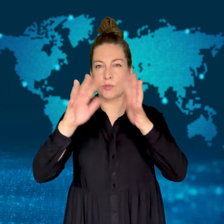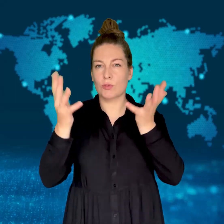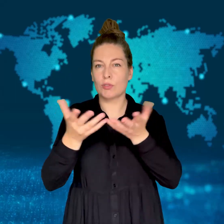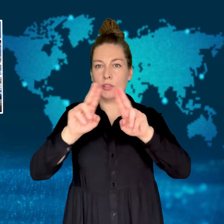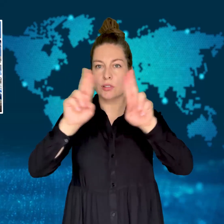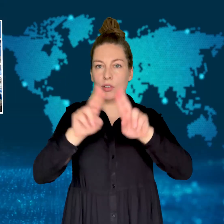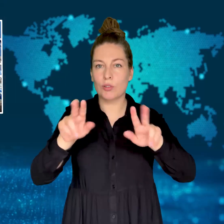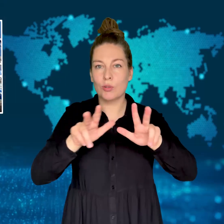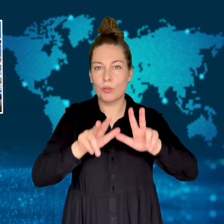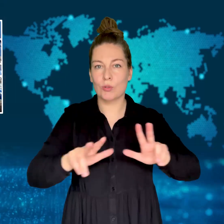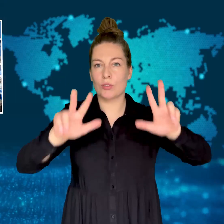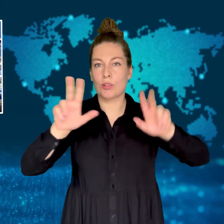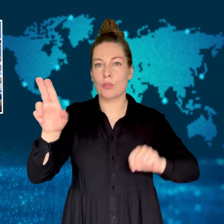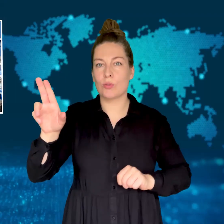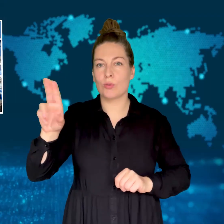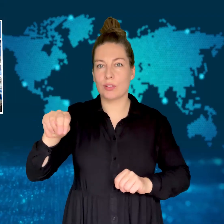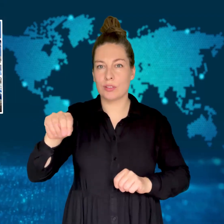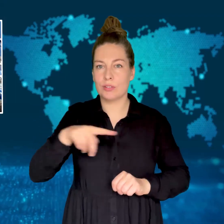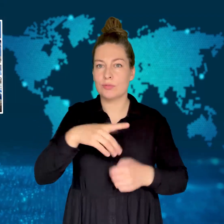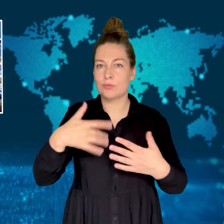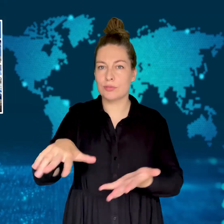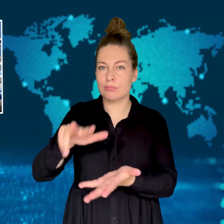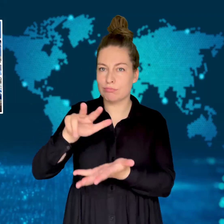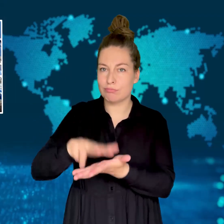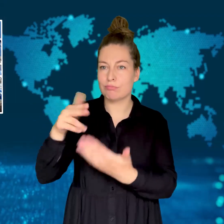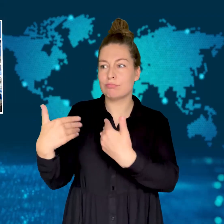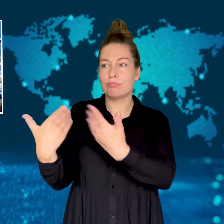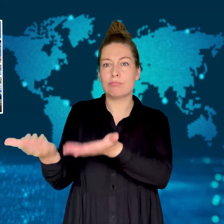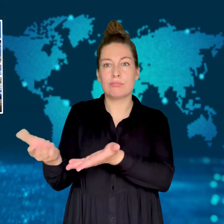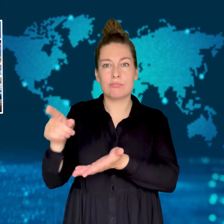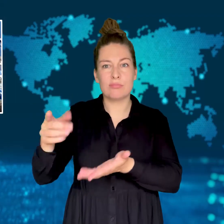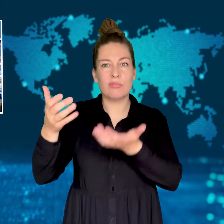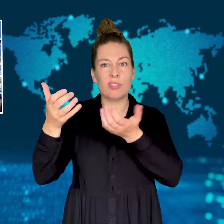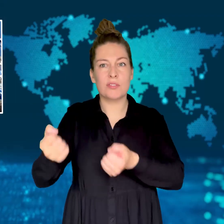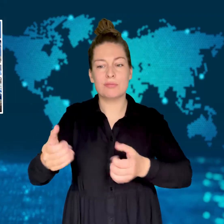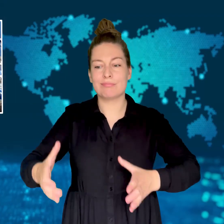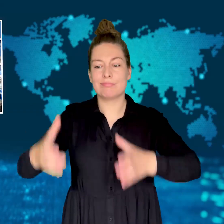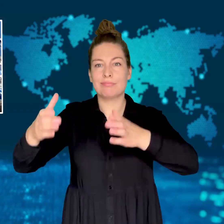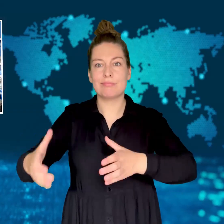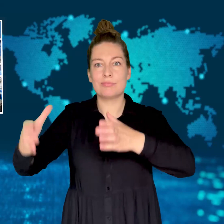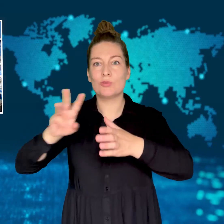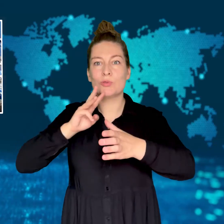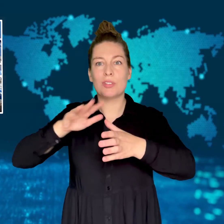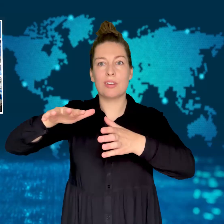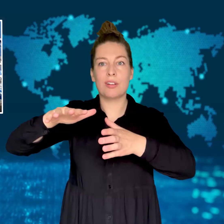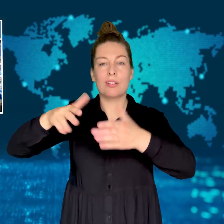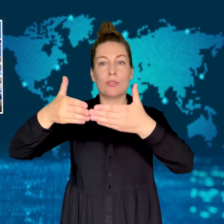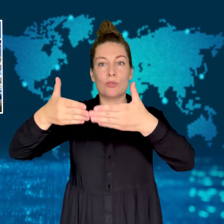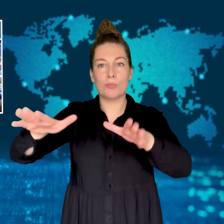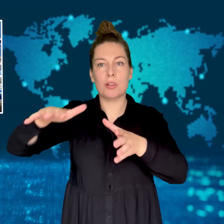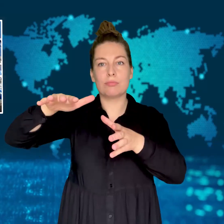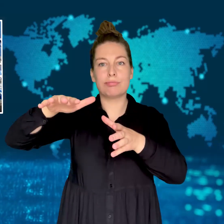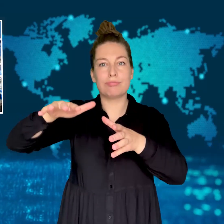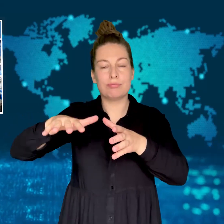[MONIKA]: The UN has approved a plan for water release